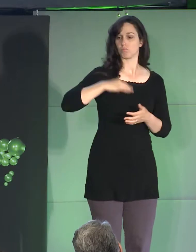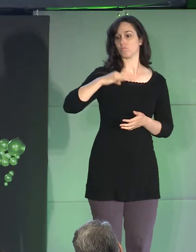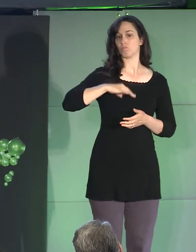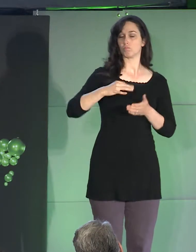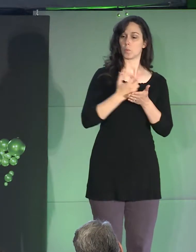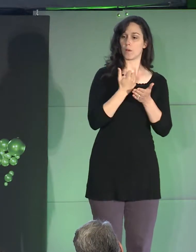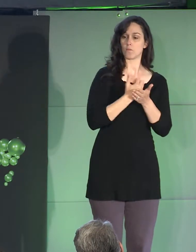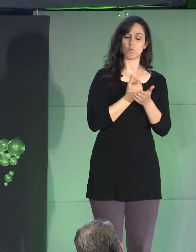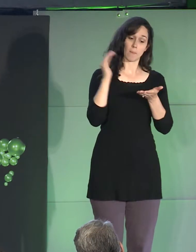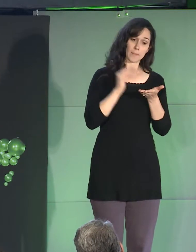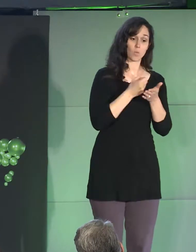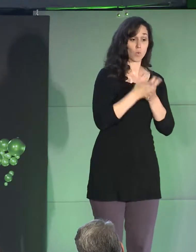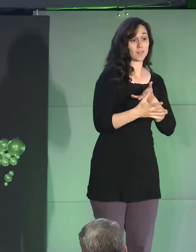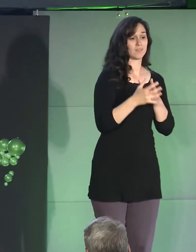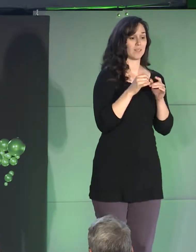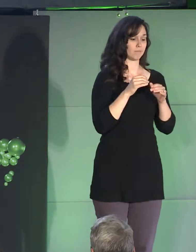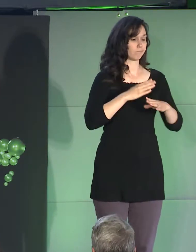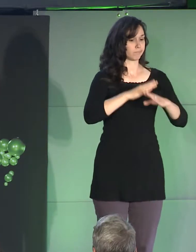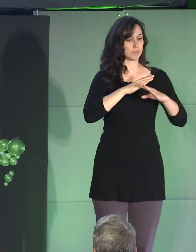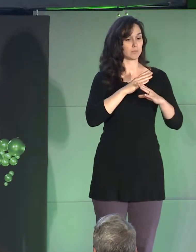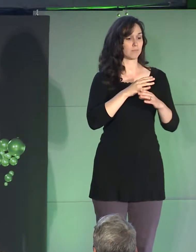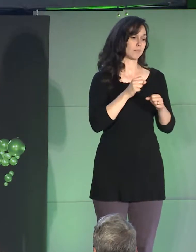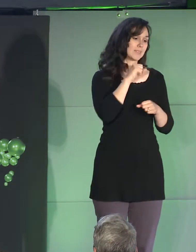and essentially keep the contaminated water out of the drinking supply. Thank you.